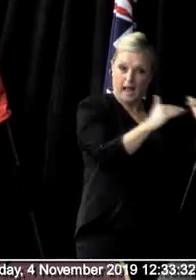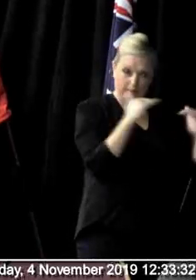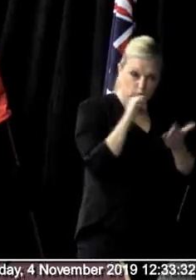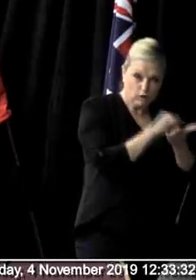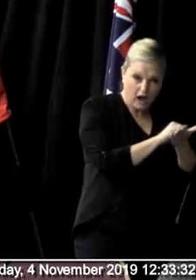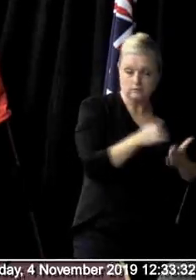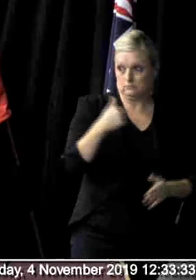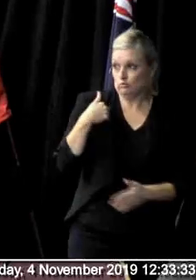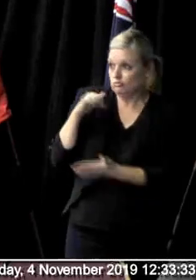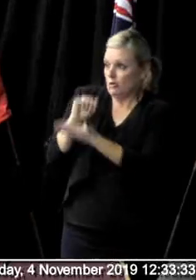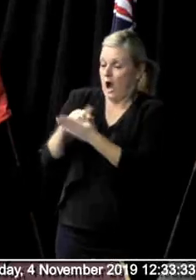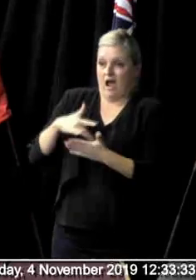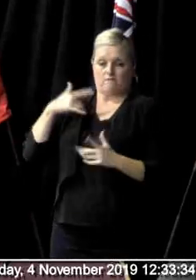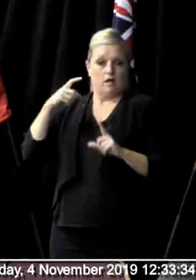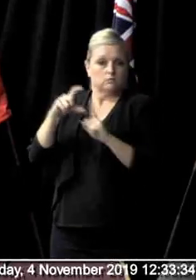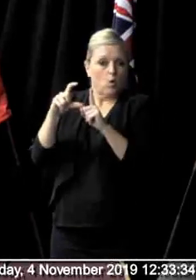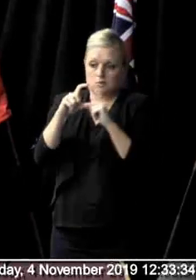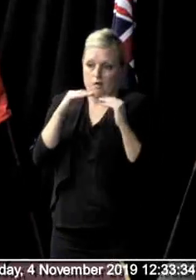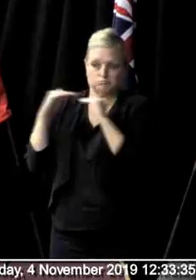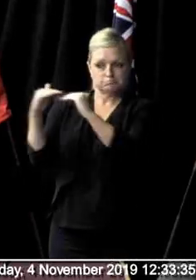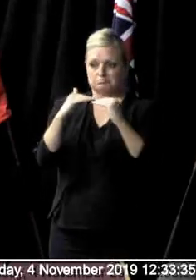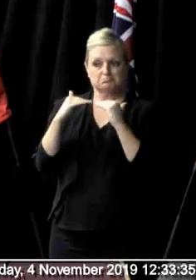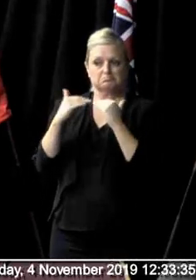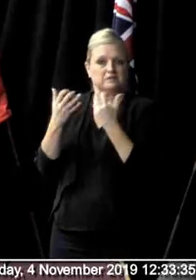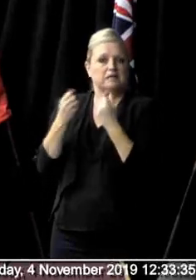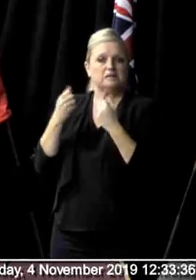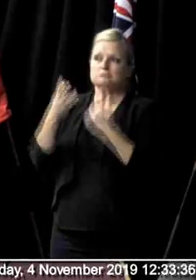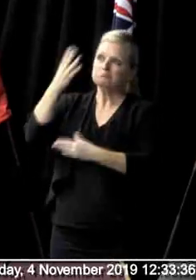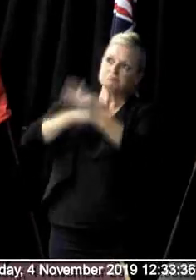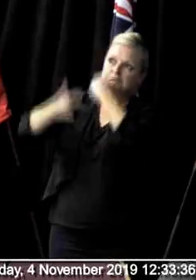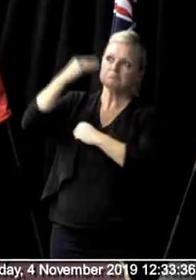So overall, what would you say about that school’s leadership?